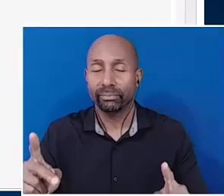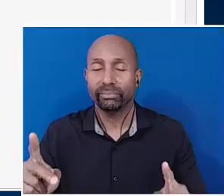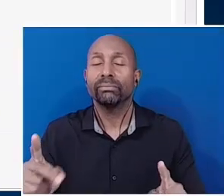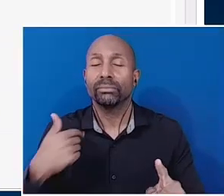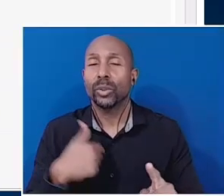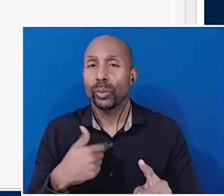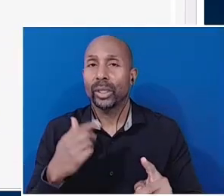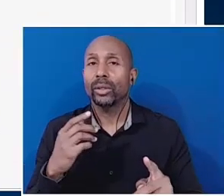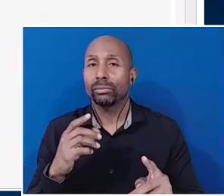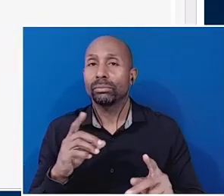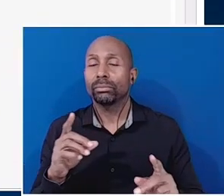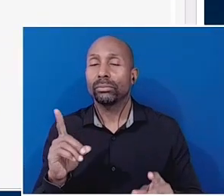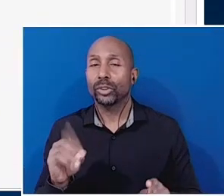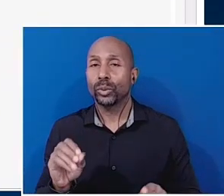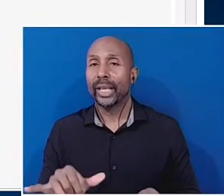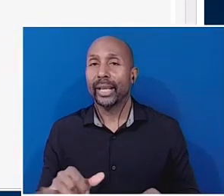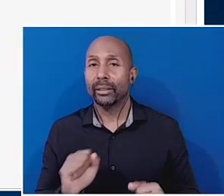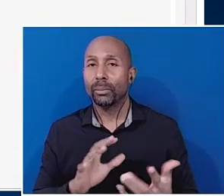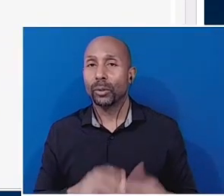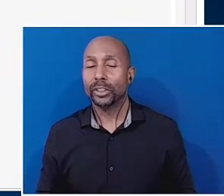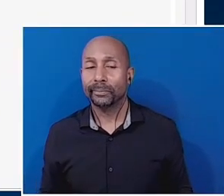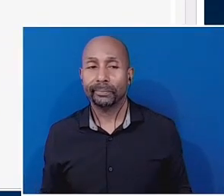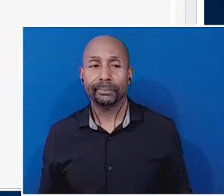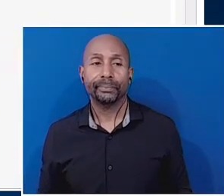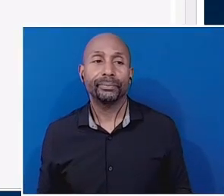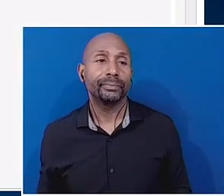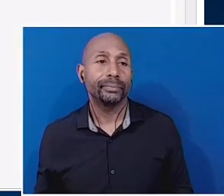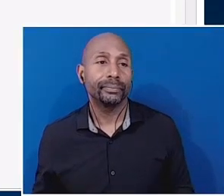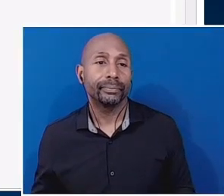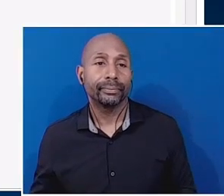So again (a), there's a small minor change